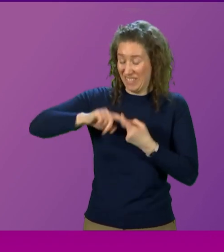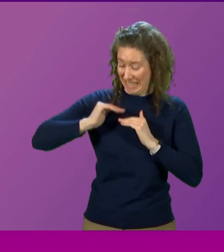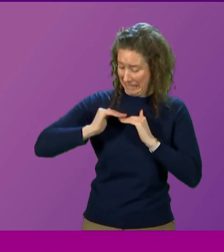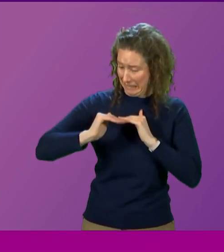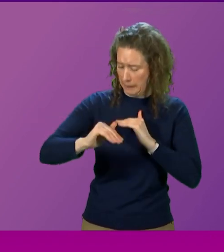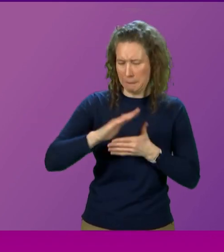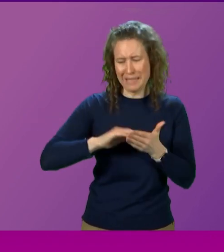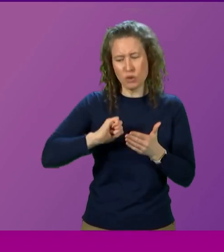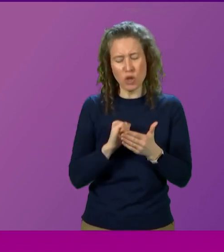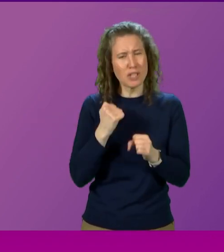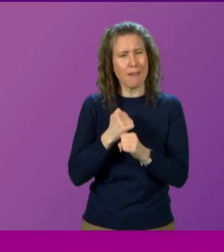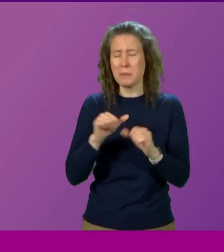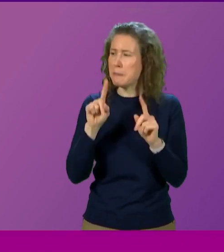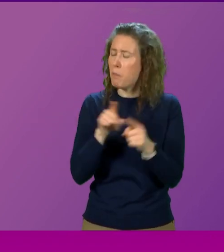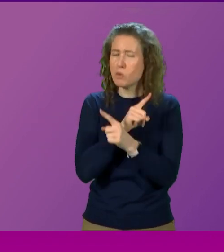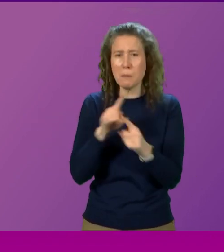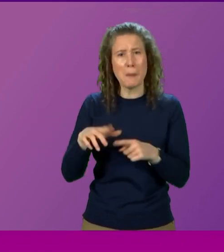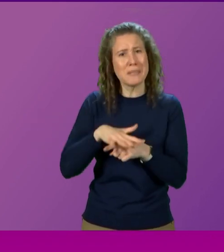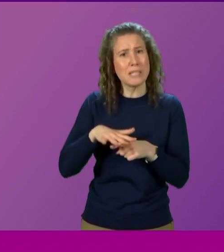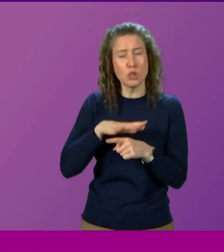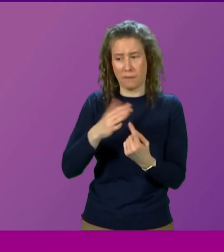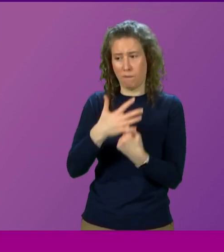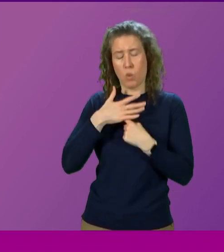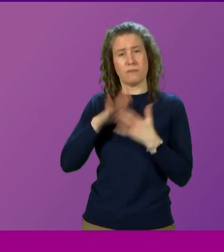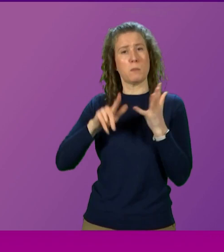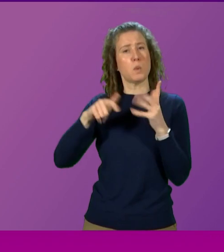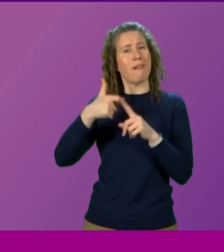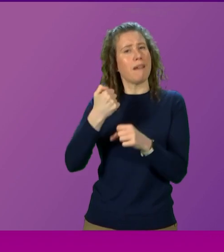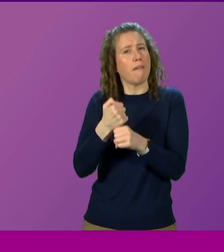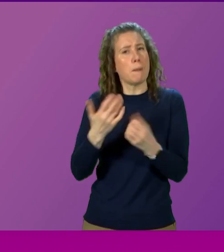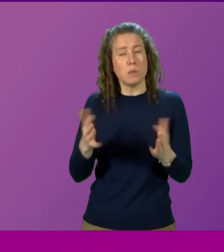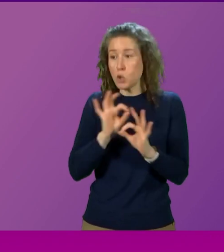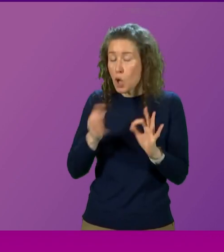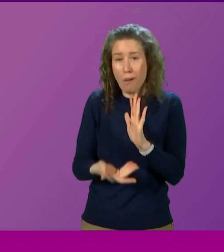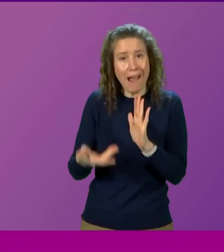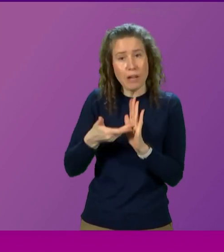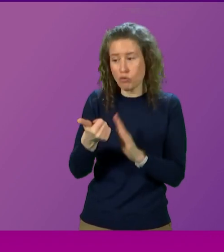impossible position by the UK Government, with no additional support forthcoming to